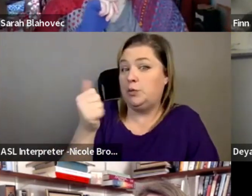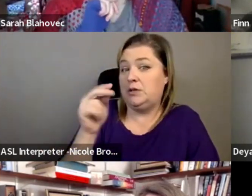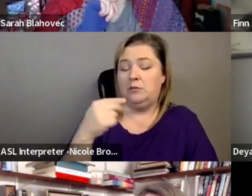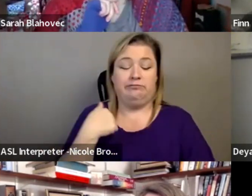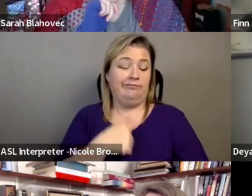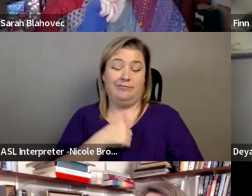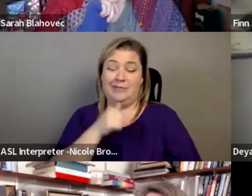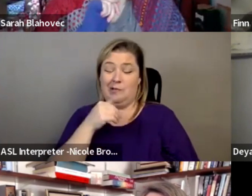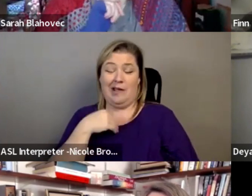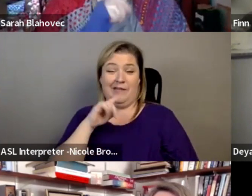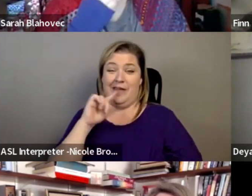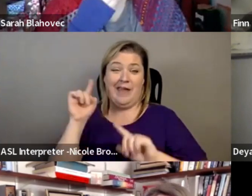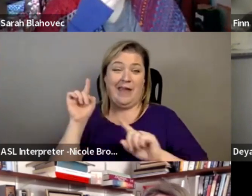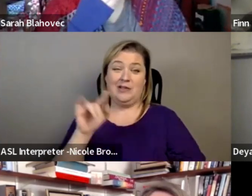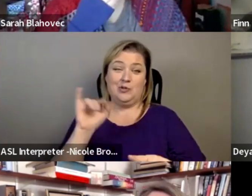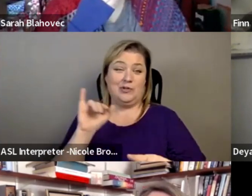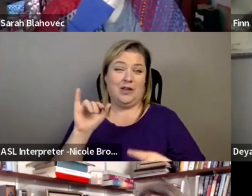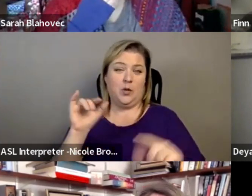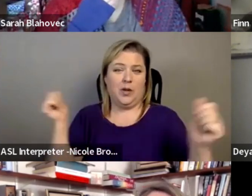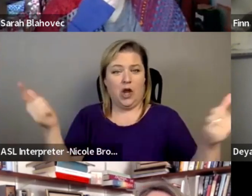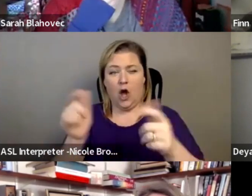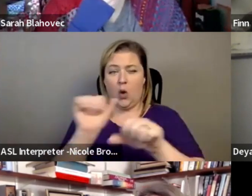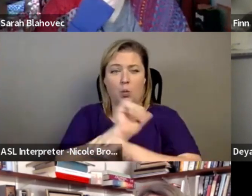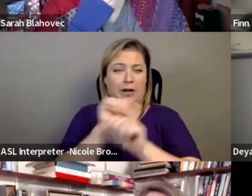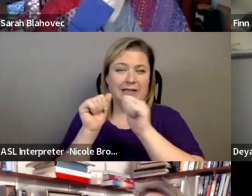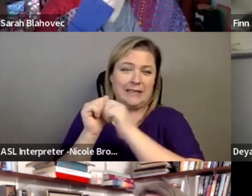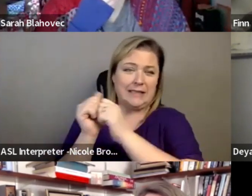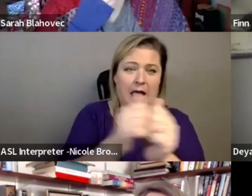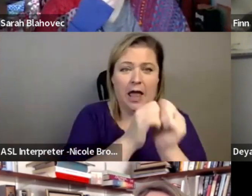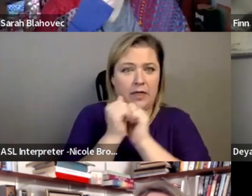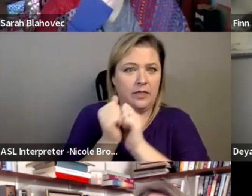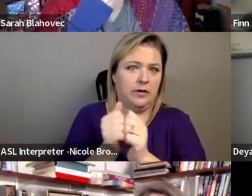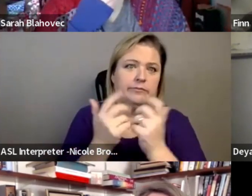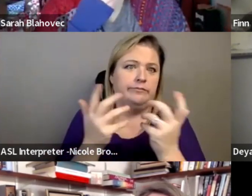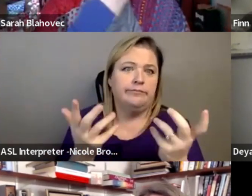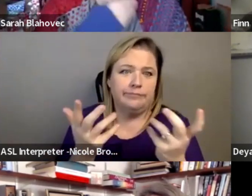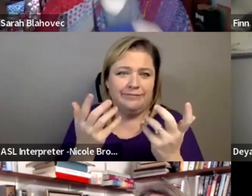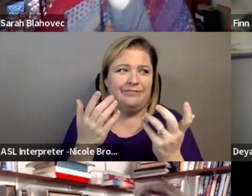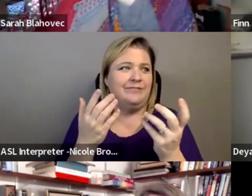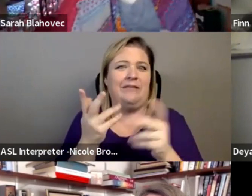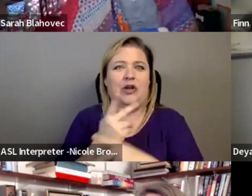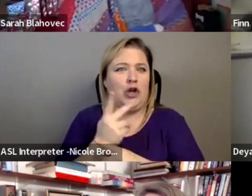either. But we are working together to crowdsource them. Perhaps we're working on this as